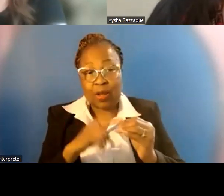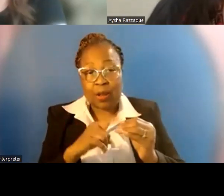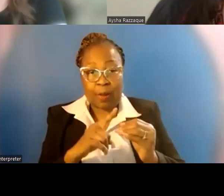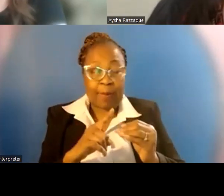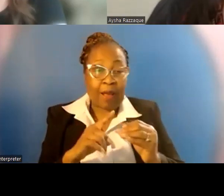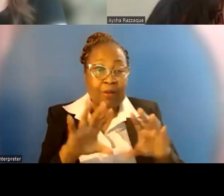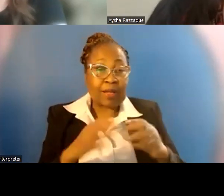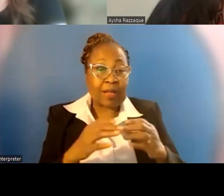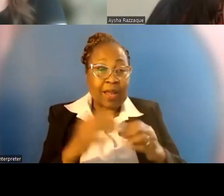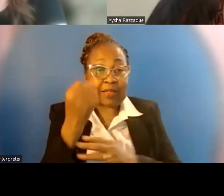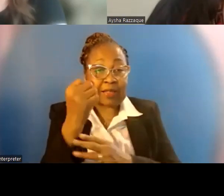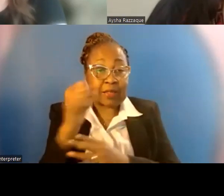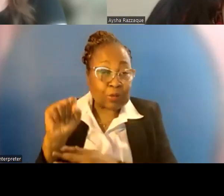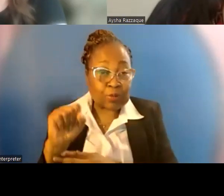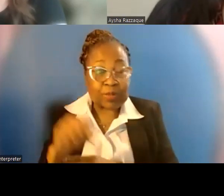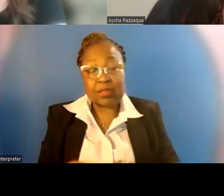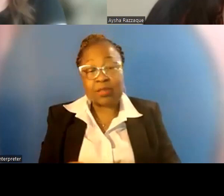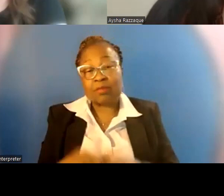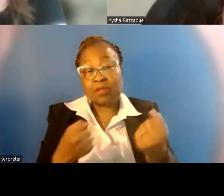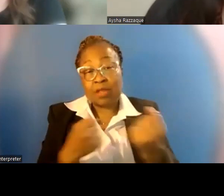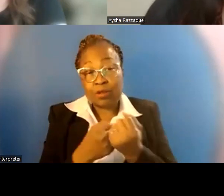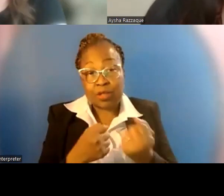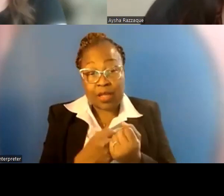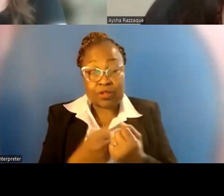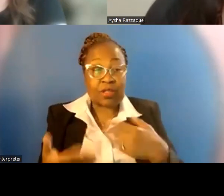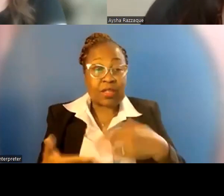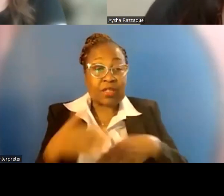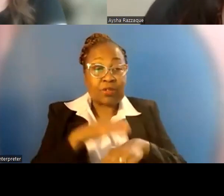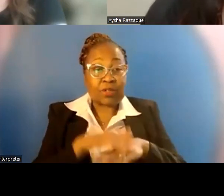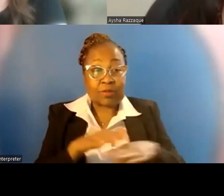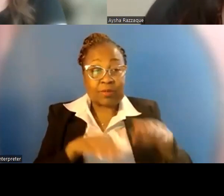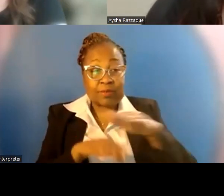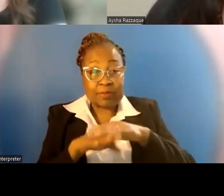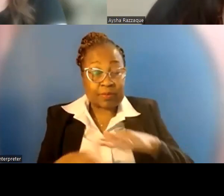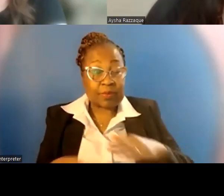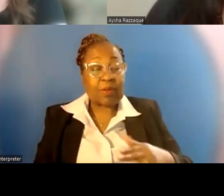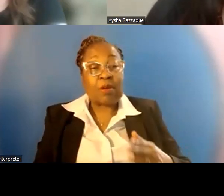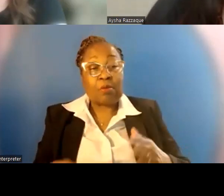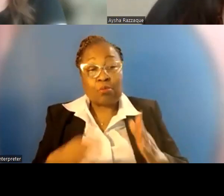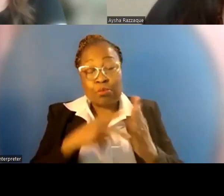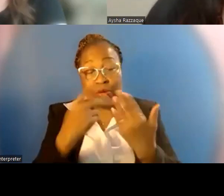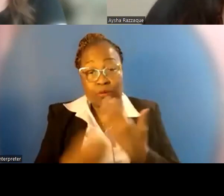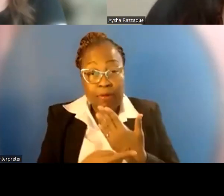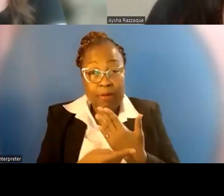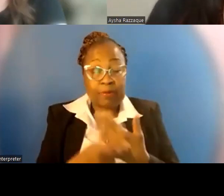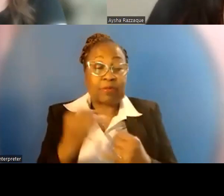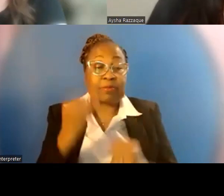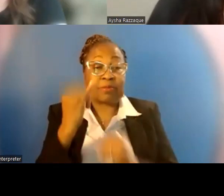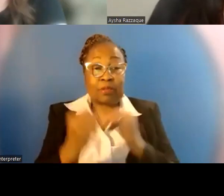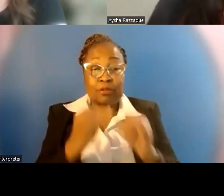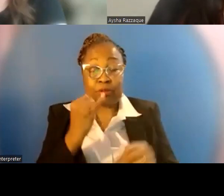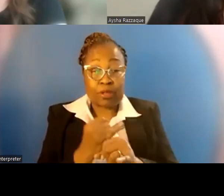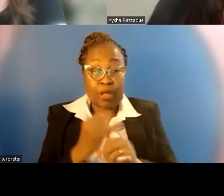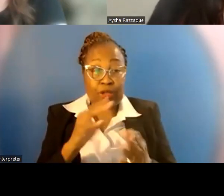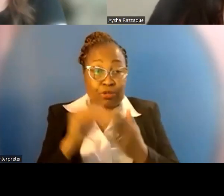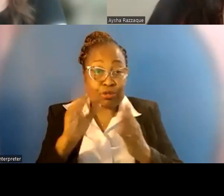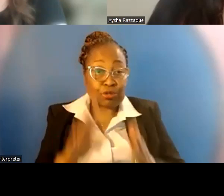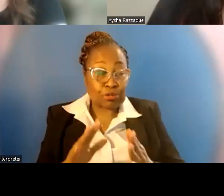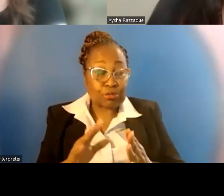and intersectional programming and you know, culturally as you said about international students and students beyond, you know,